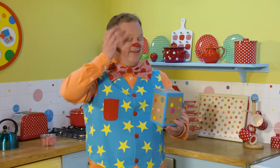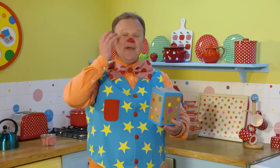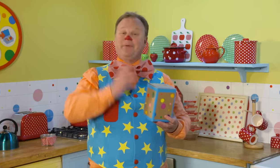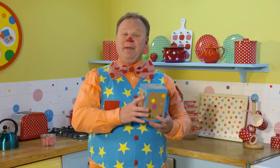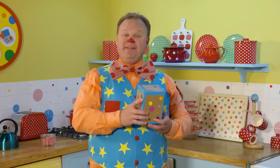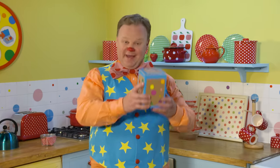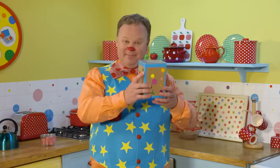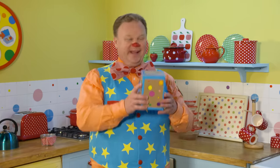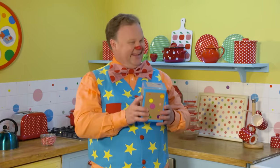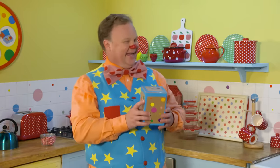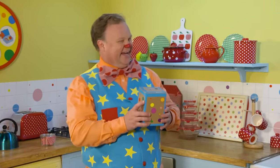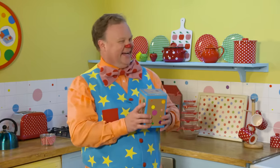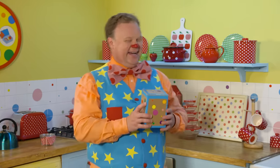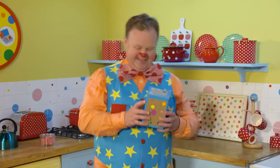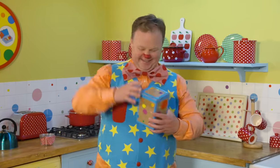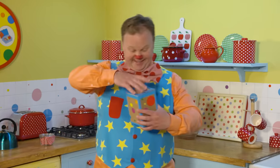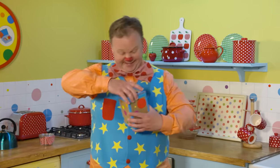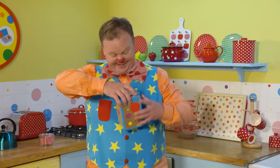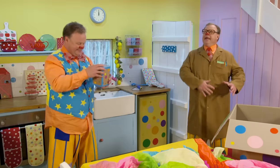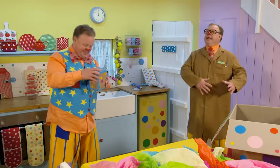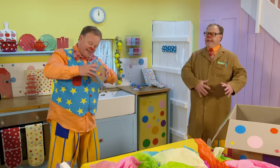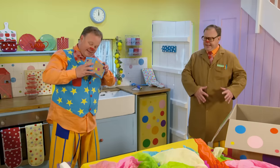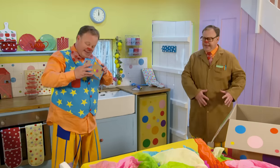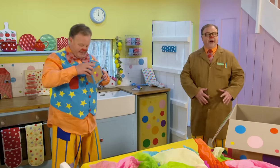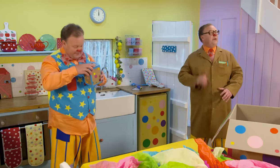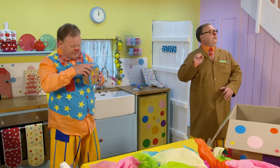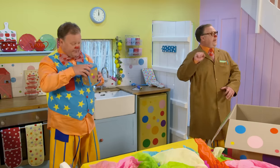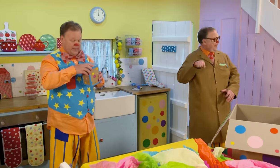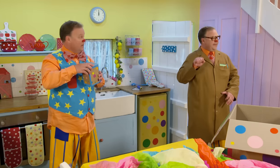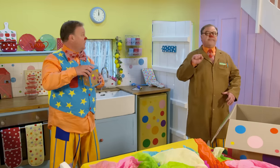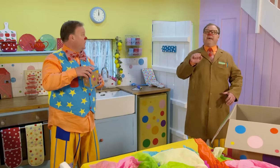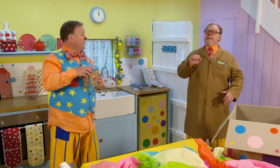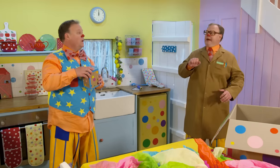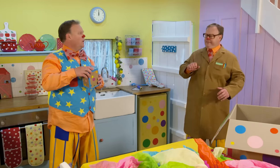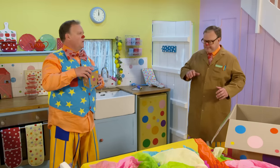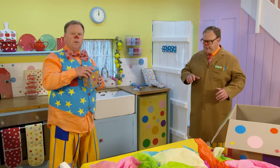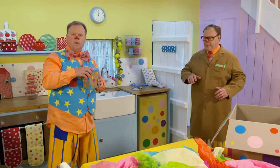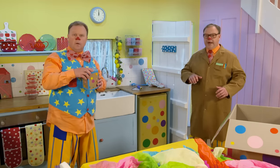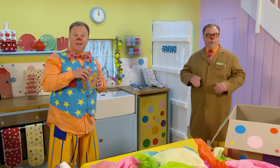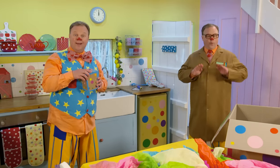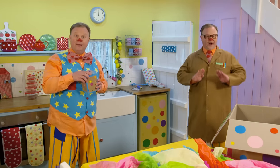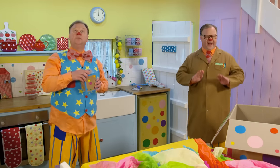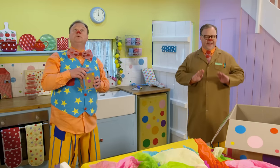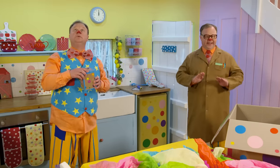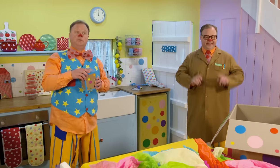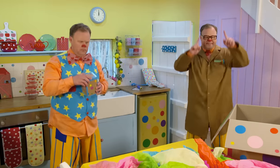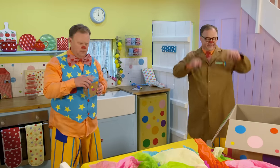shopkeeper tumble what about the bouncy ball oh yes sir the bouncy ball up wait